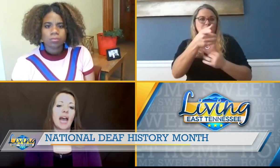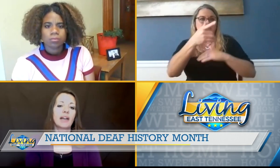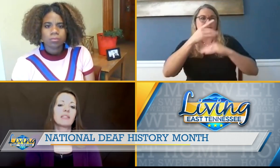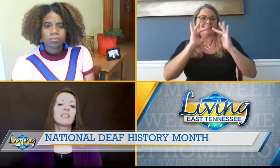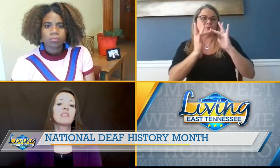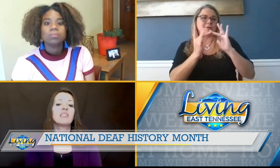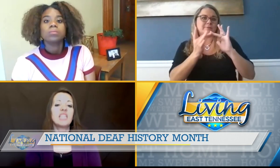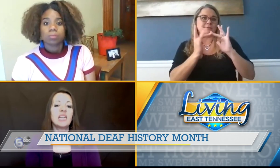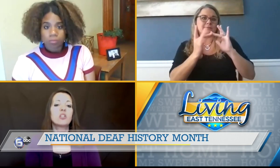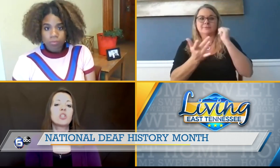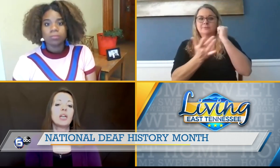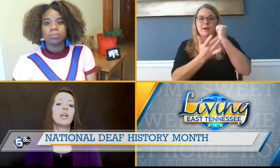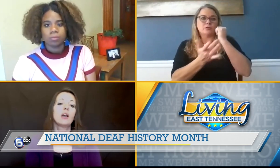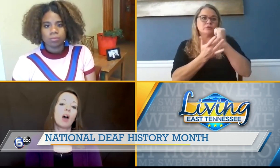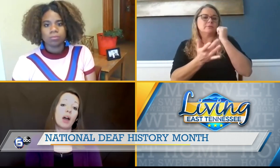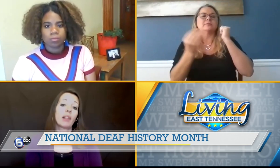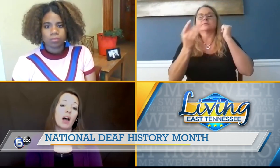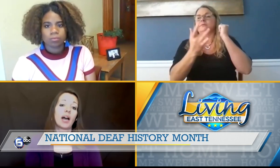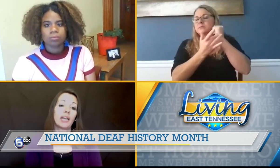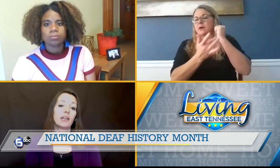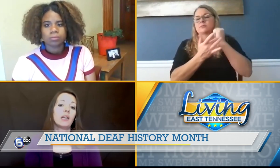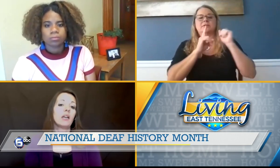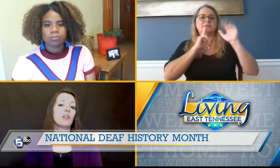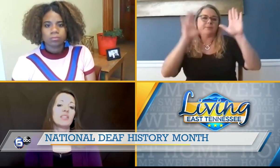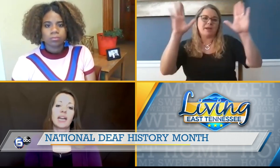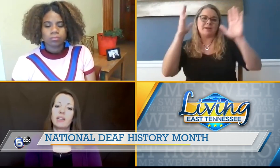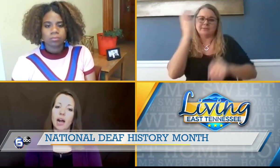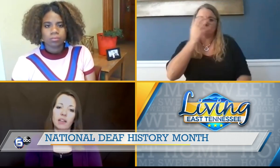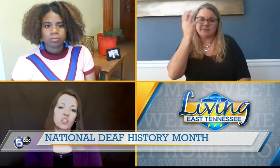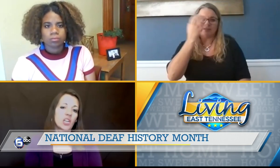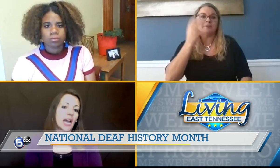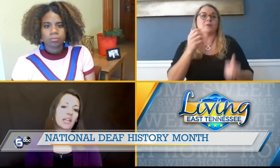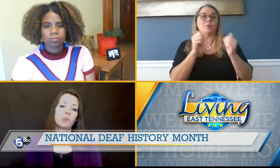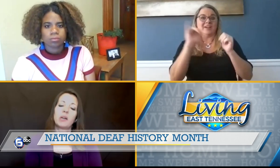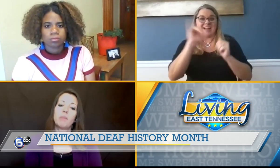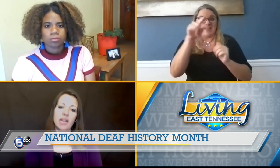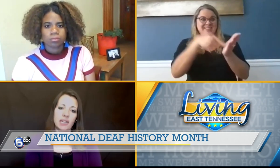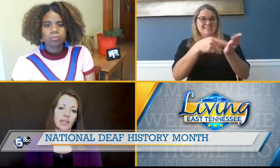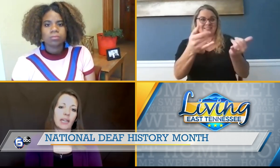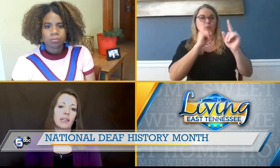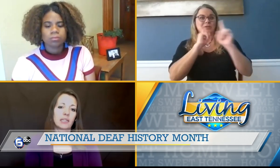TO WEST AND THAT HAS BEEN CHALLENGING BUT WE ARE THANKFUL